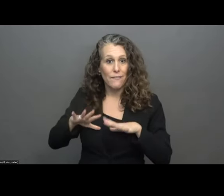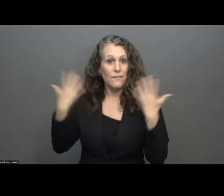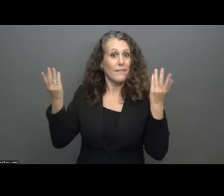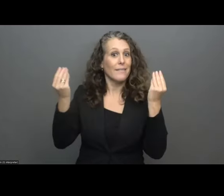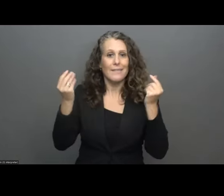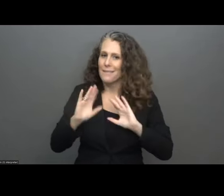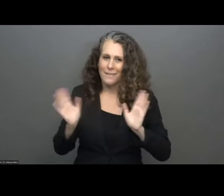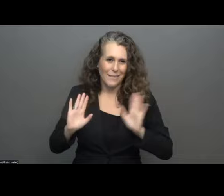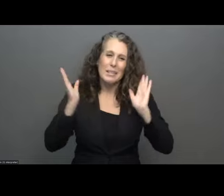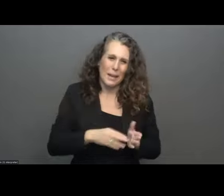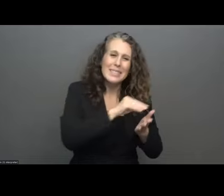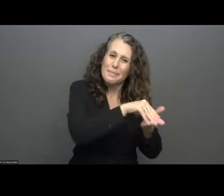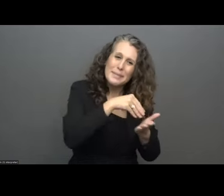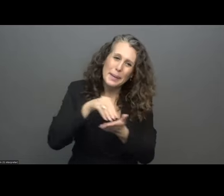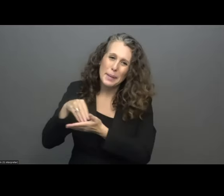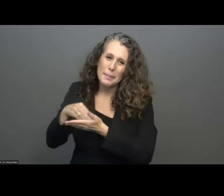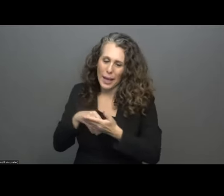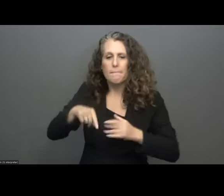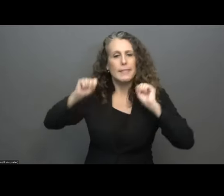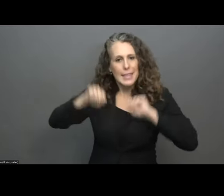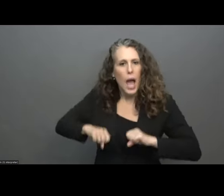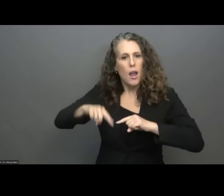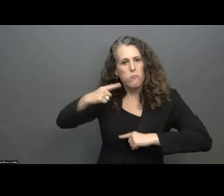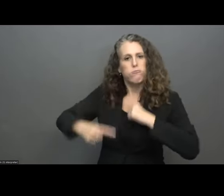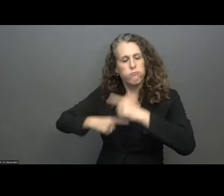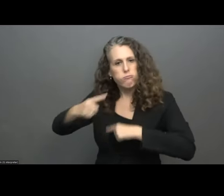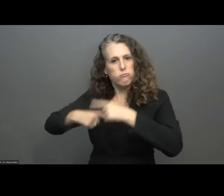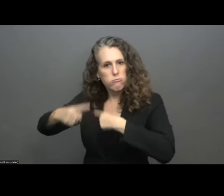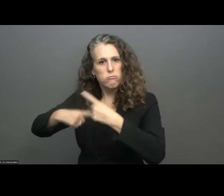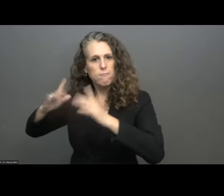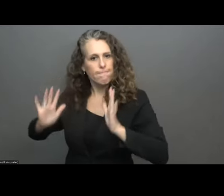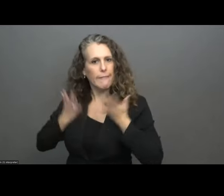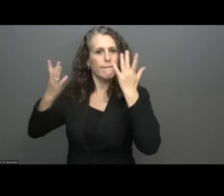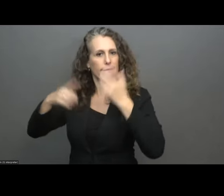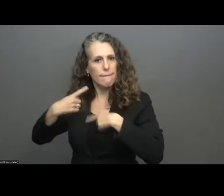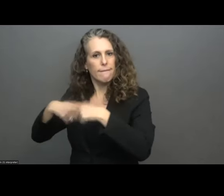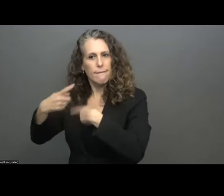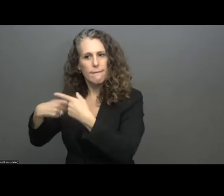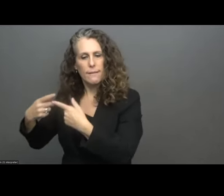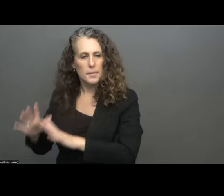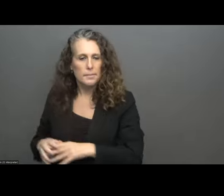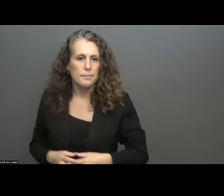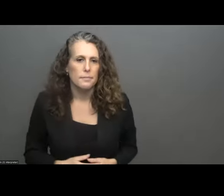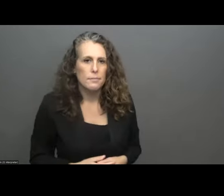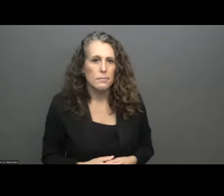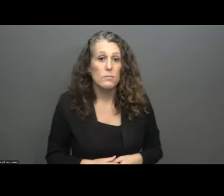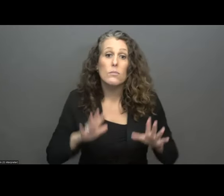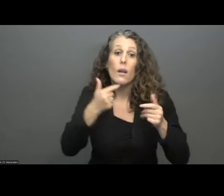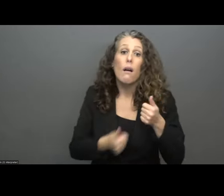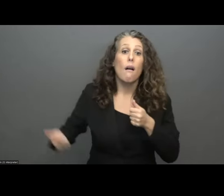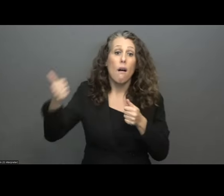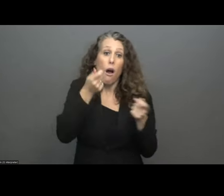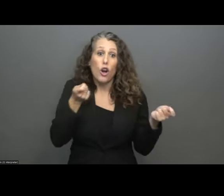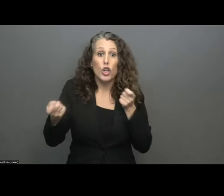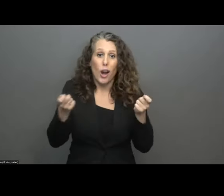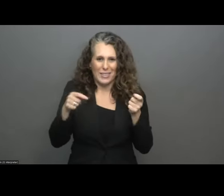elementary student USA national news as appealing. 11:41:44 And finally participants are partially